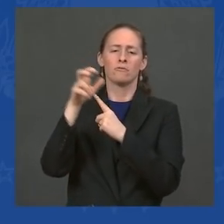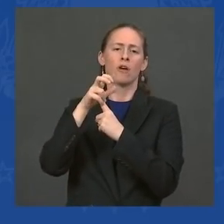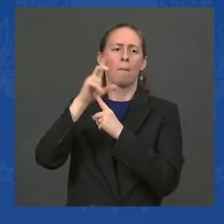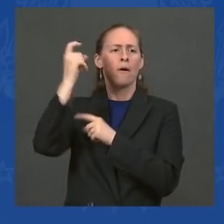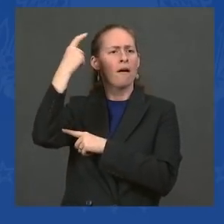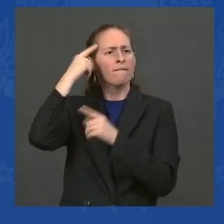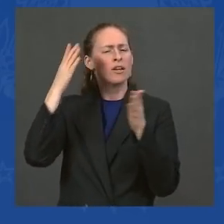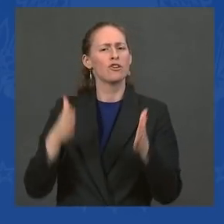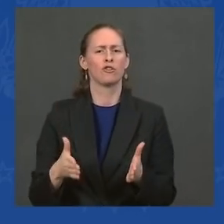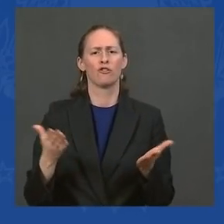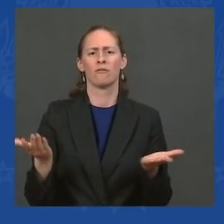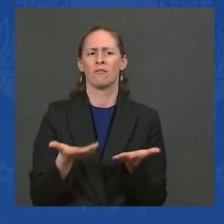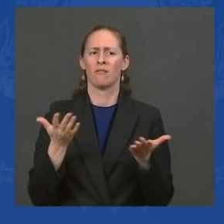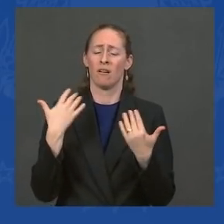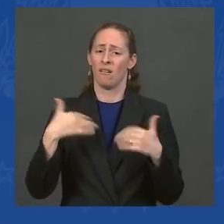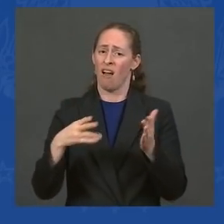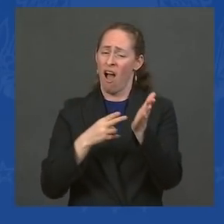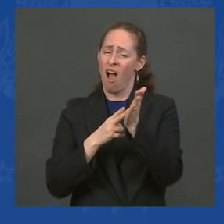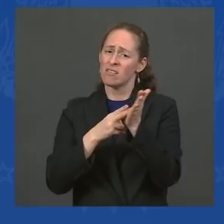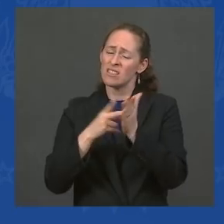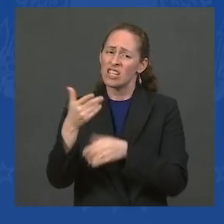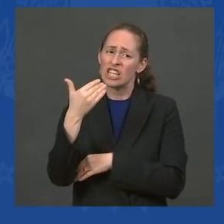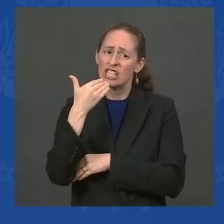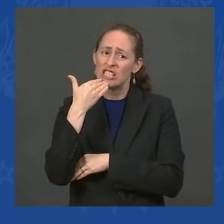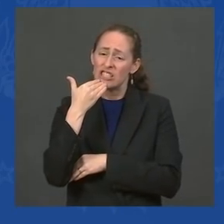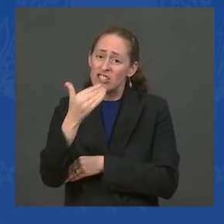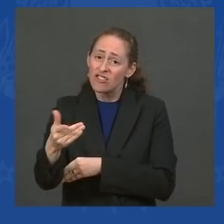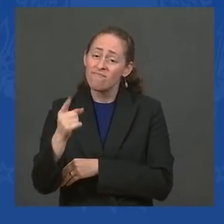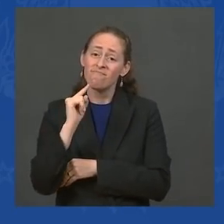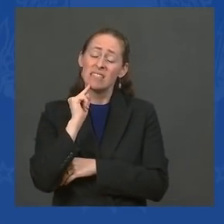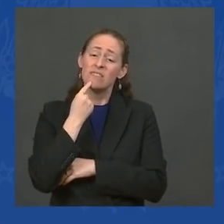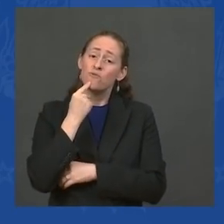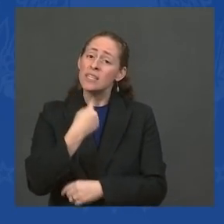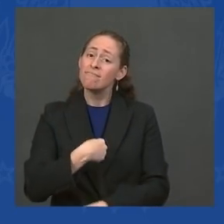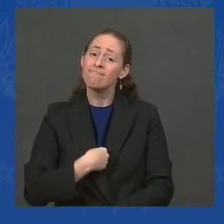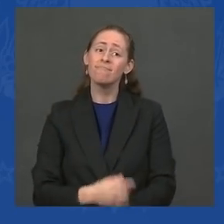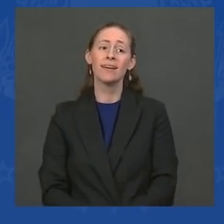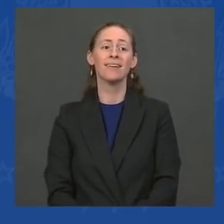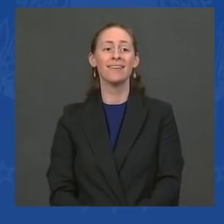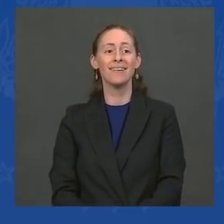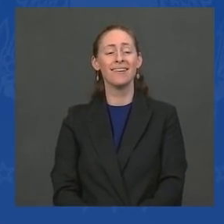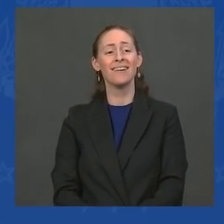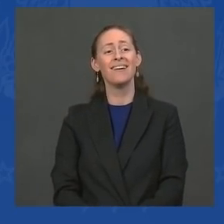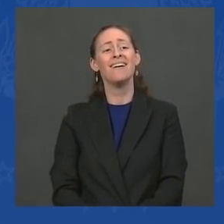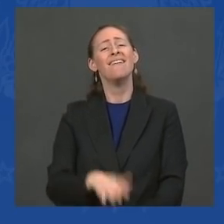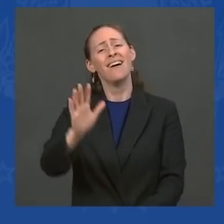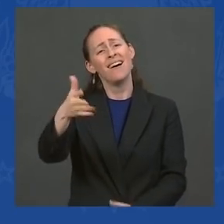No, you really are. You really are, because you stand up for what you believe in and you don't back down.